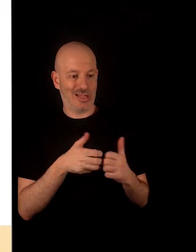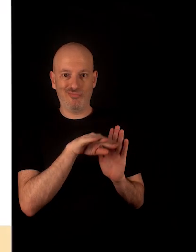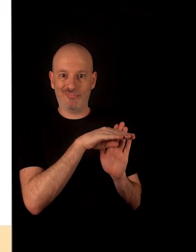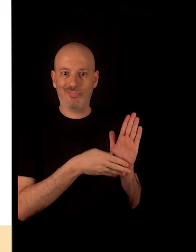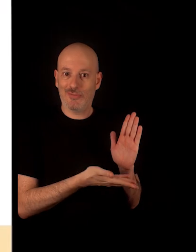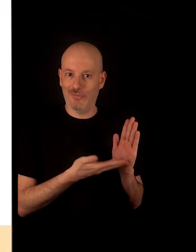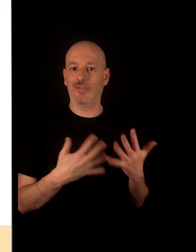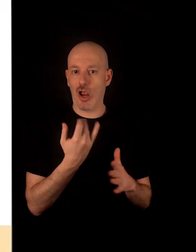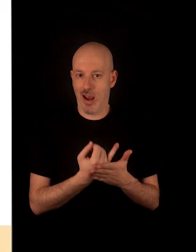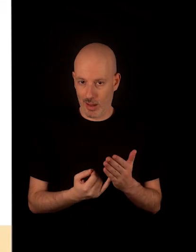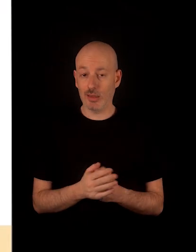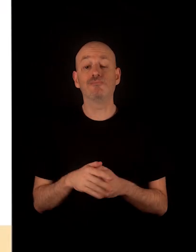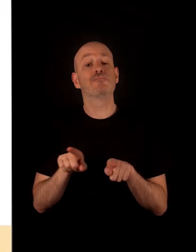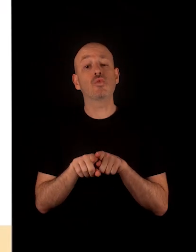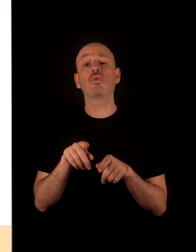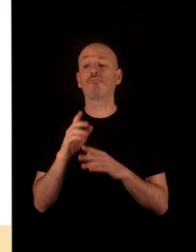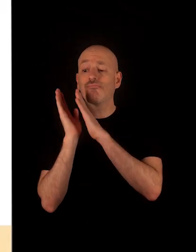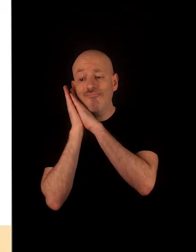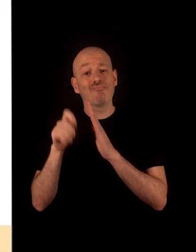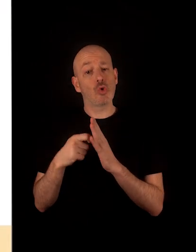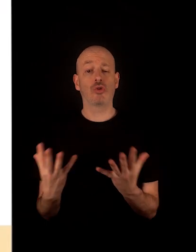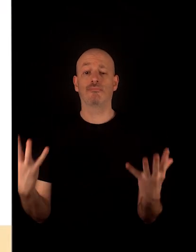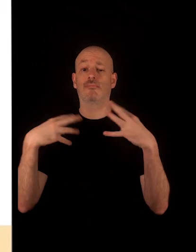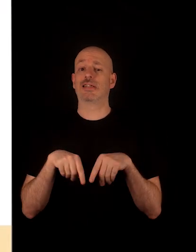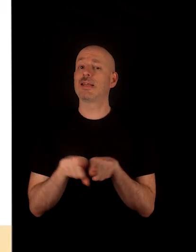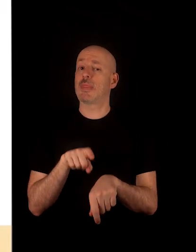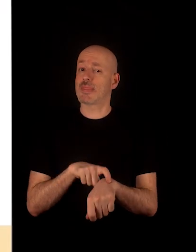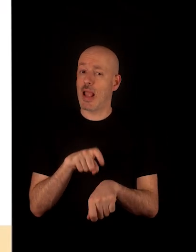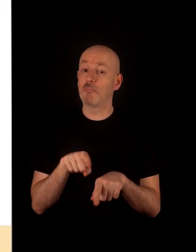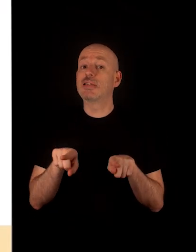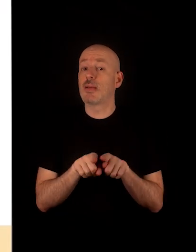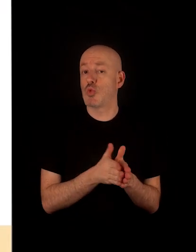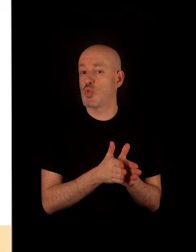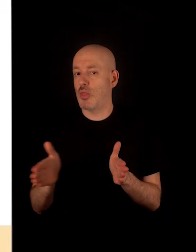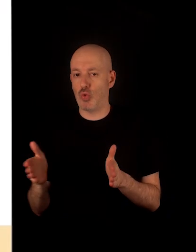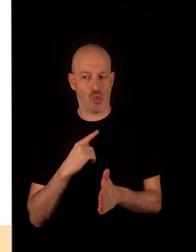That was a summary of the main guidelines and rules we have.